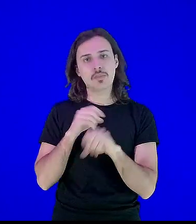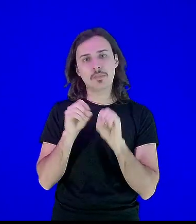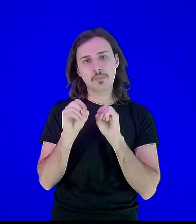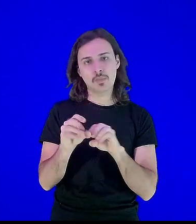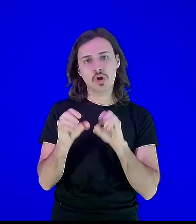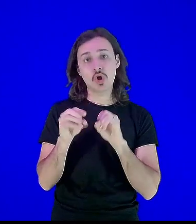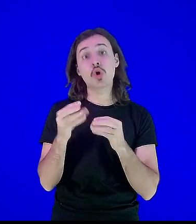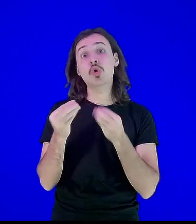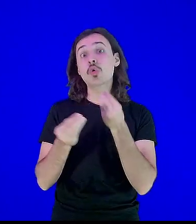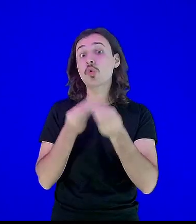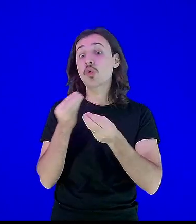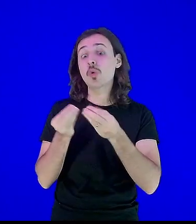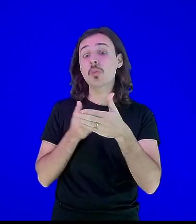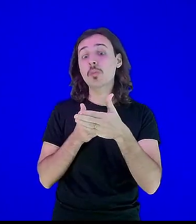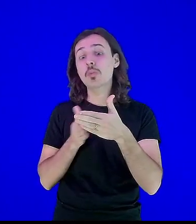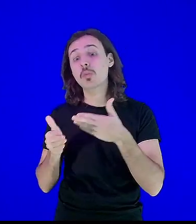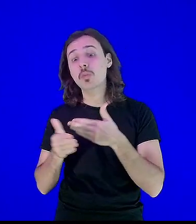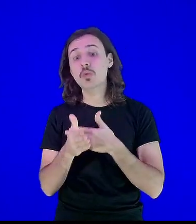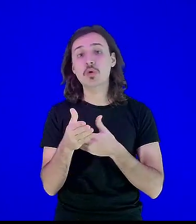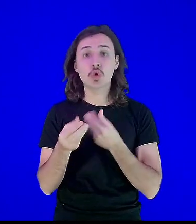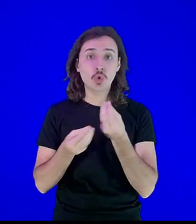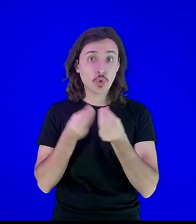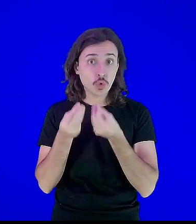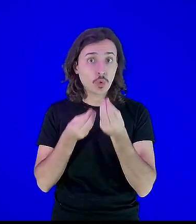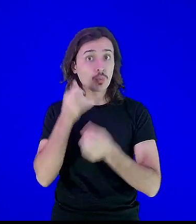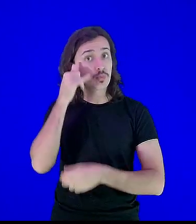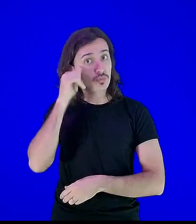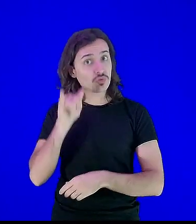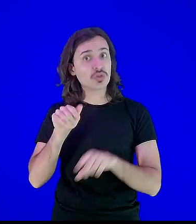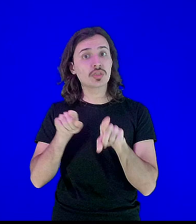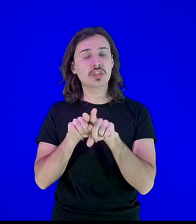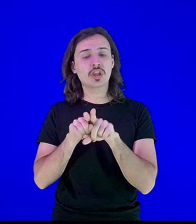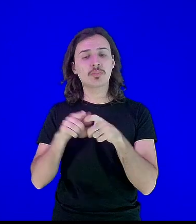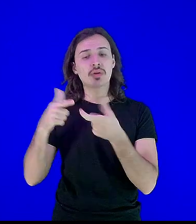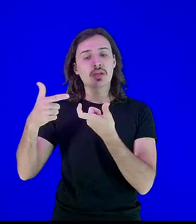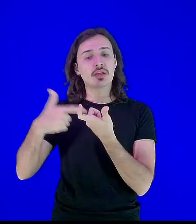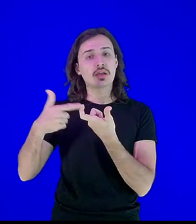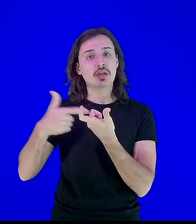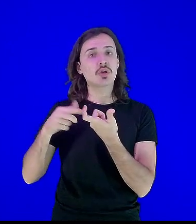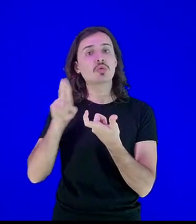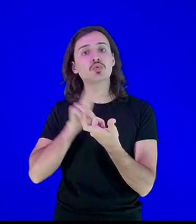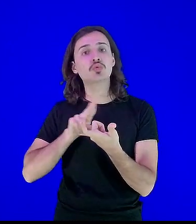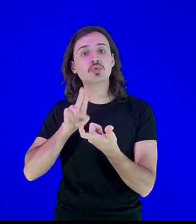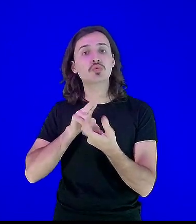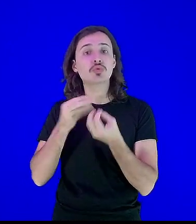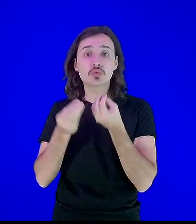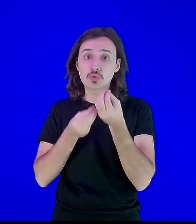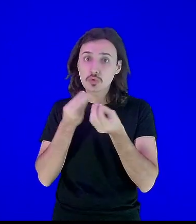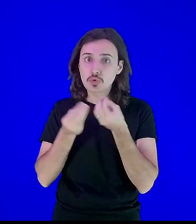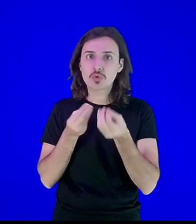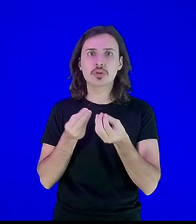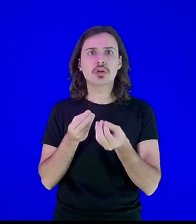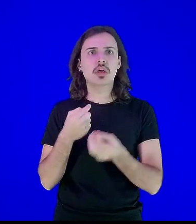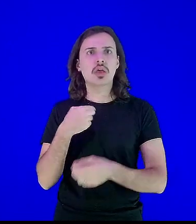how you can get the components to use SignWriting on the web, where you can get it from